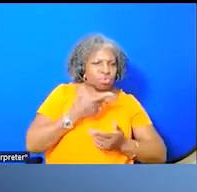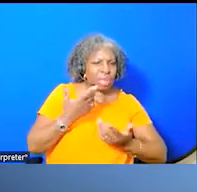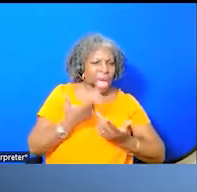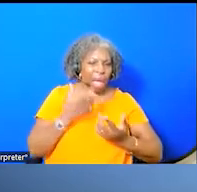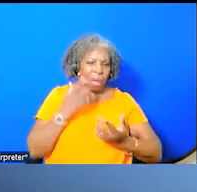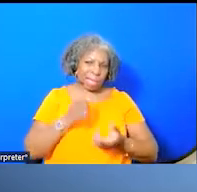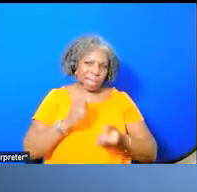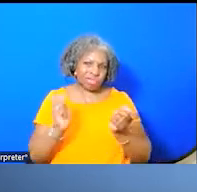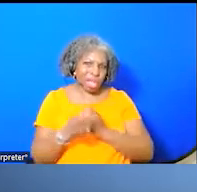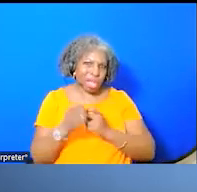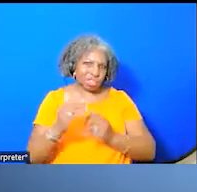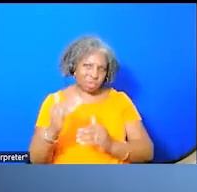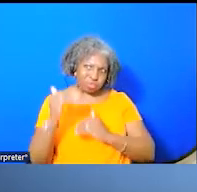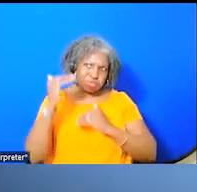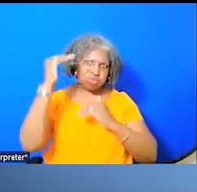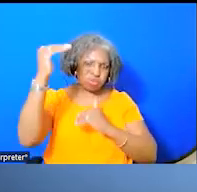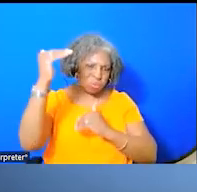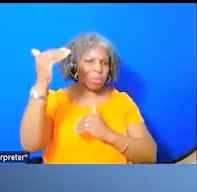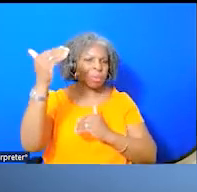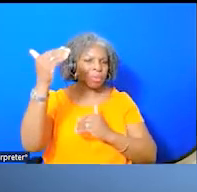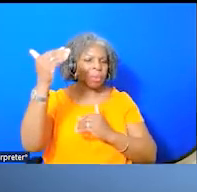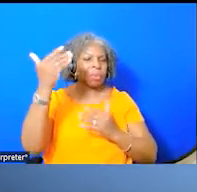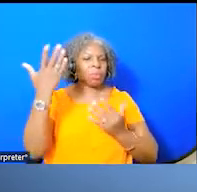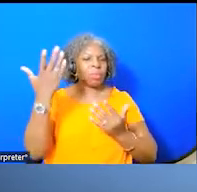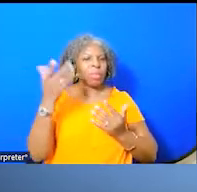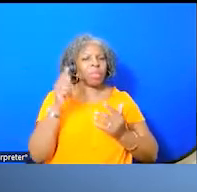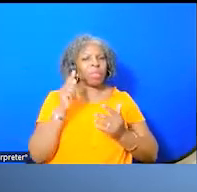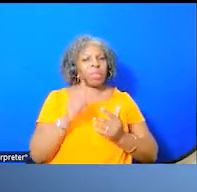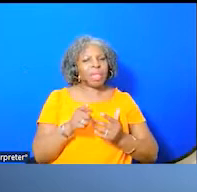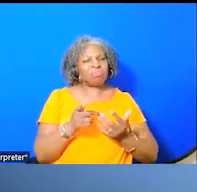And I would say that kind of box ticking approach can get you to restorative.